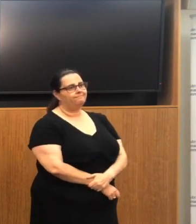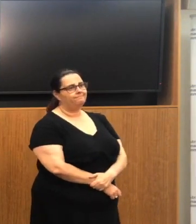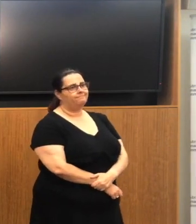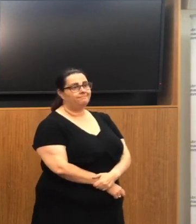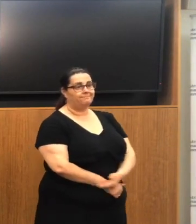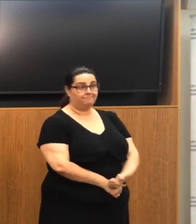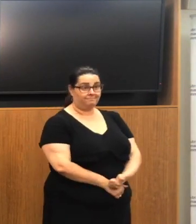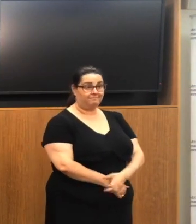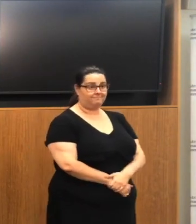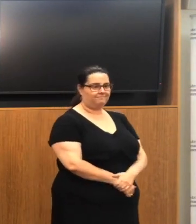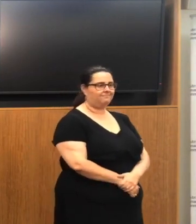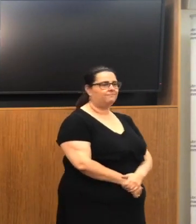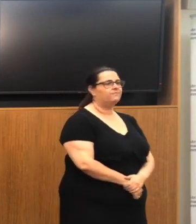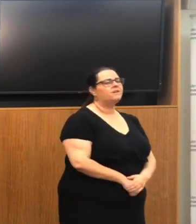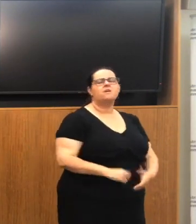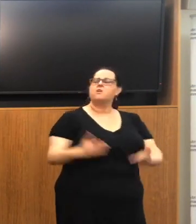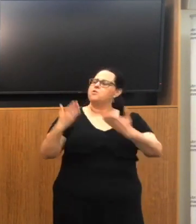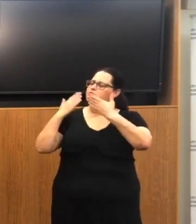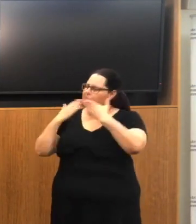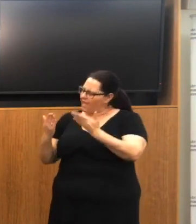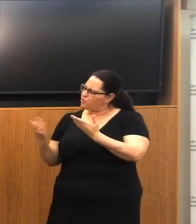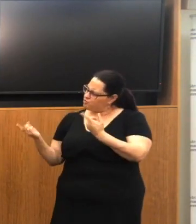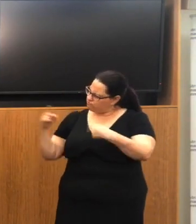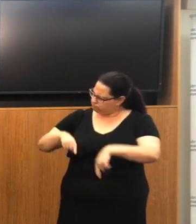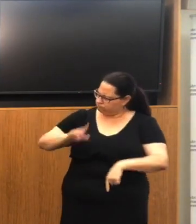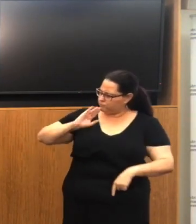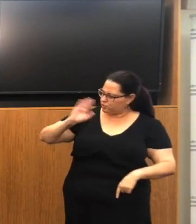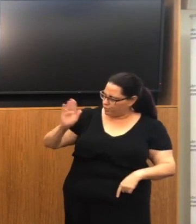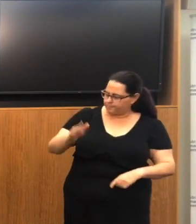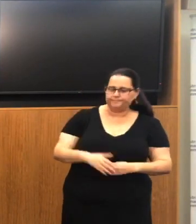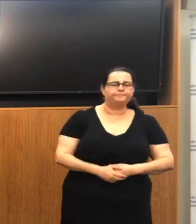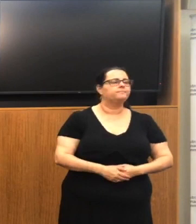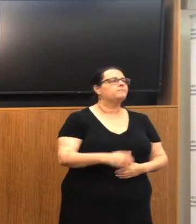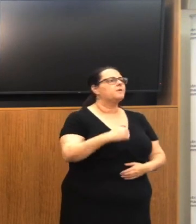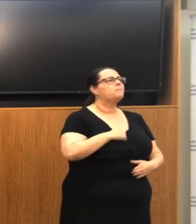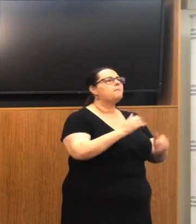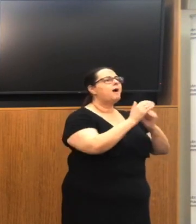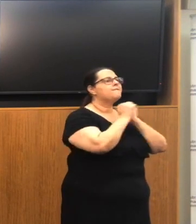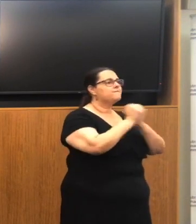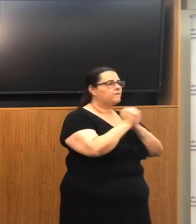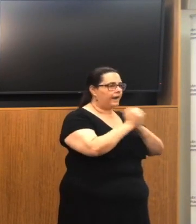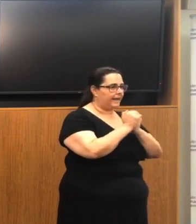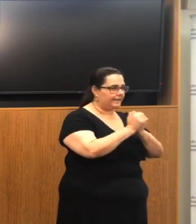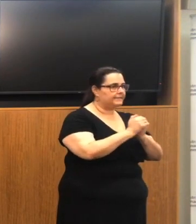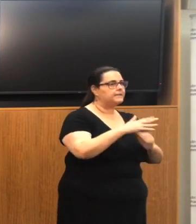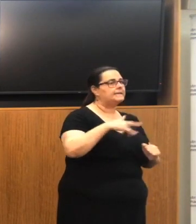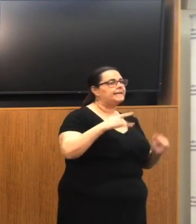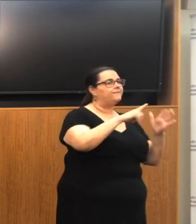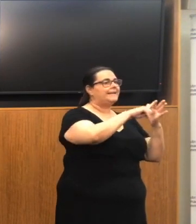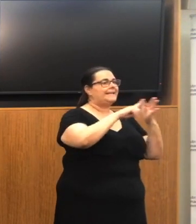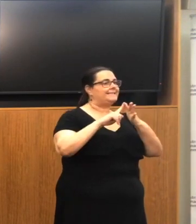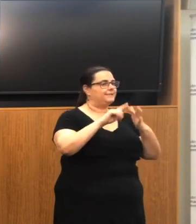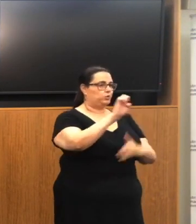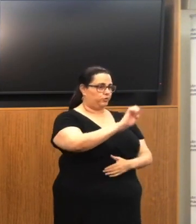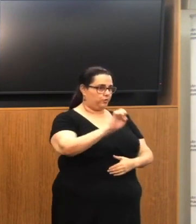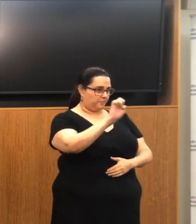[Audience Member] Thank you for coming and speaking with us. I have a friend in Eastern Europe and I've been discussing